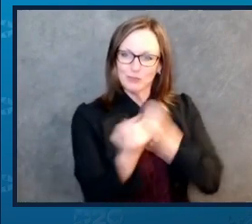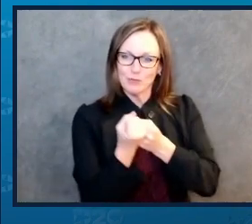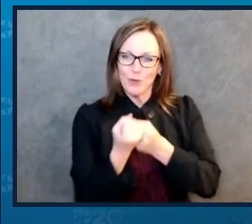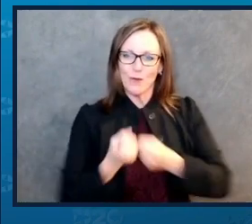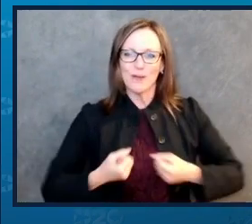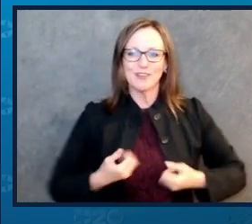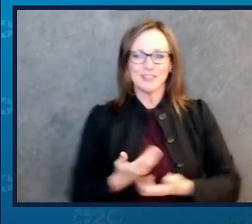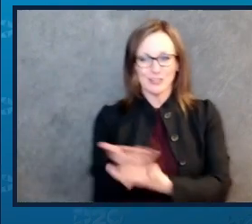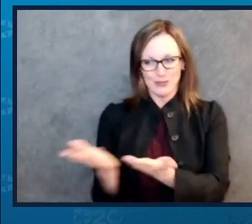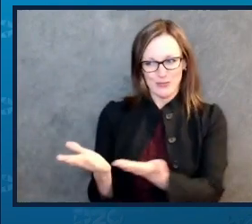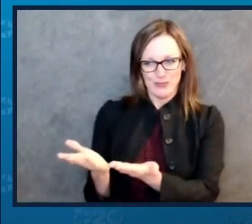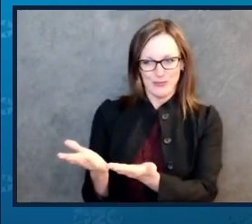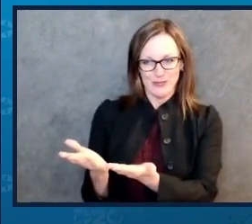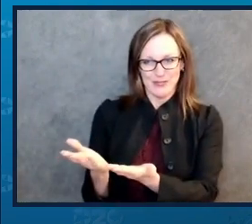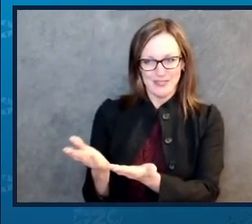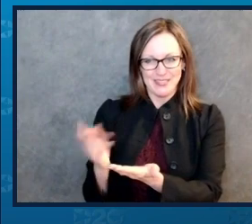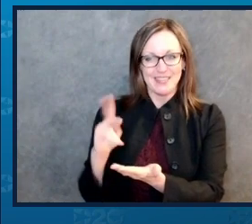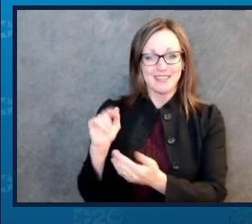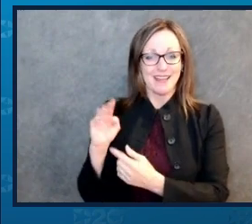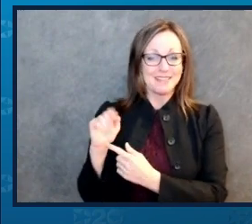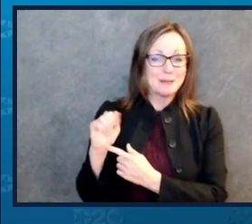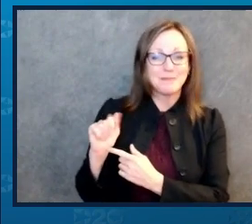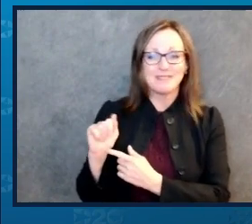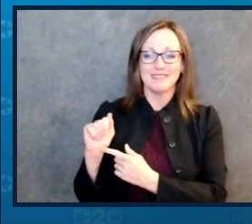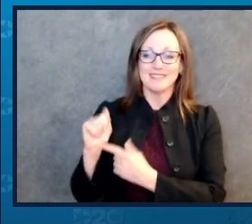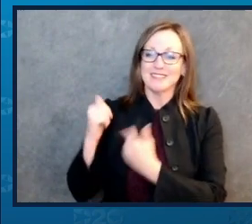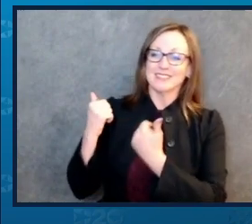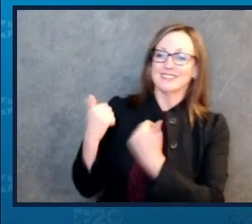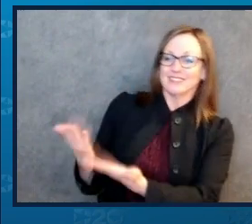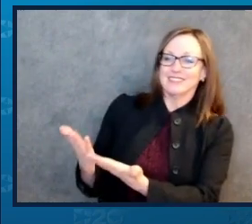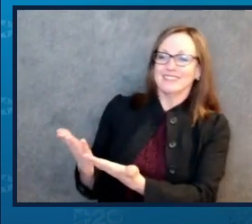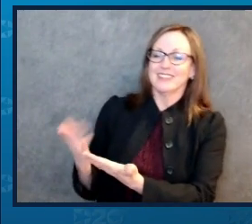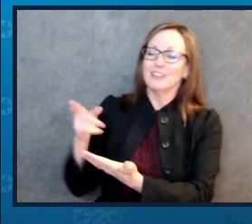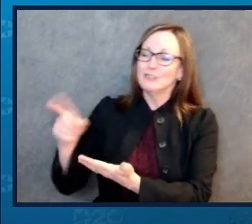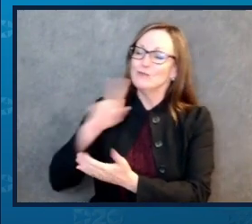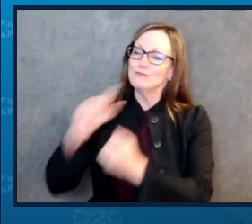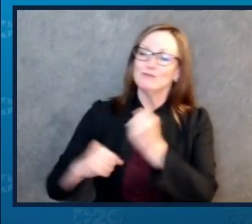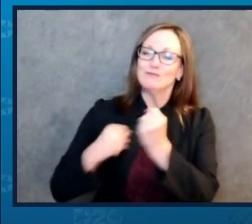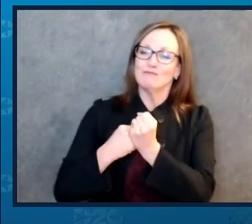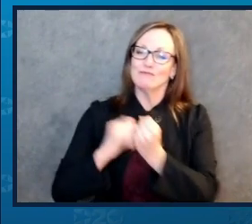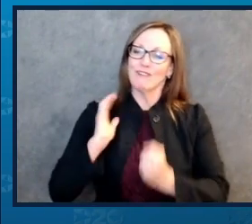OUR DEMOCRACY. AND THERE IS NO UNION MORE PERFECT THAN THE ONE THAT BRINGS